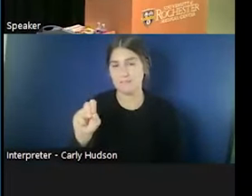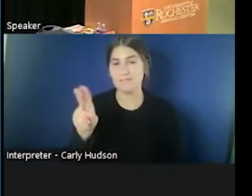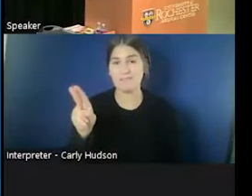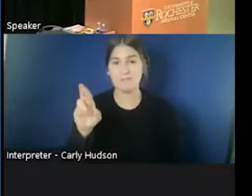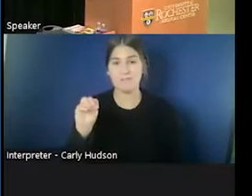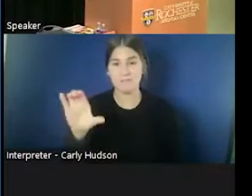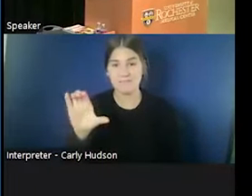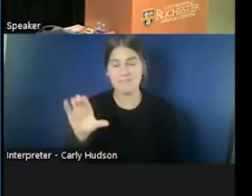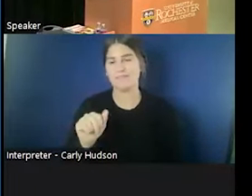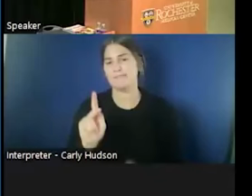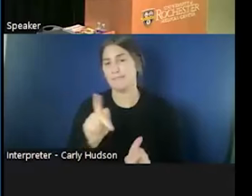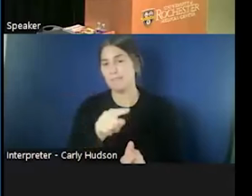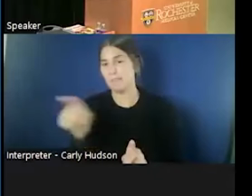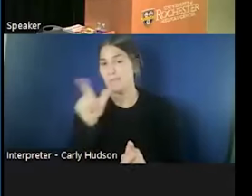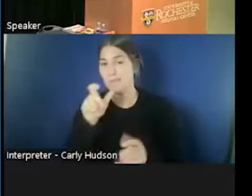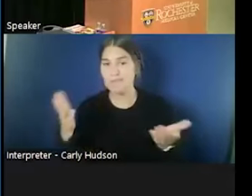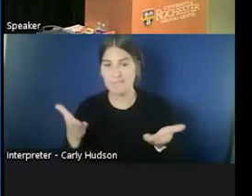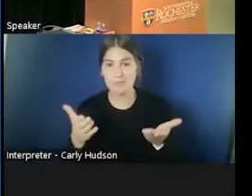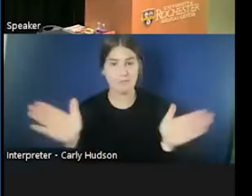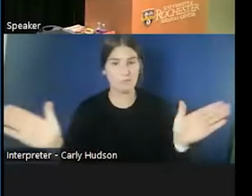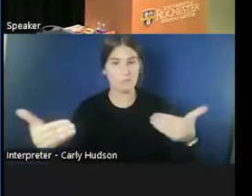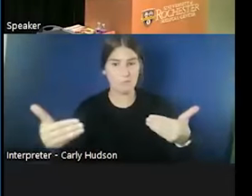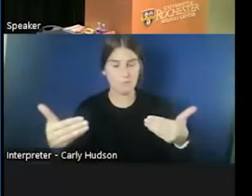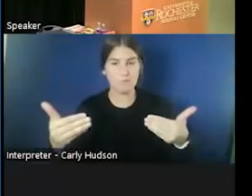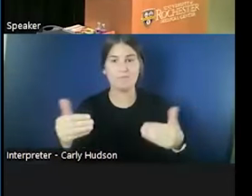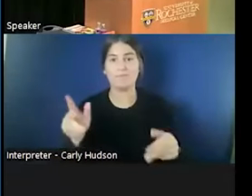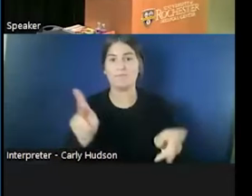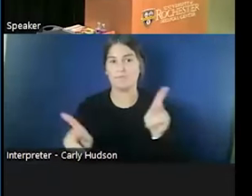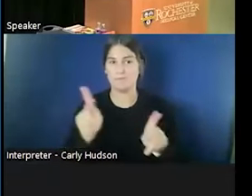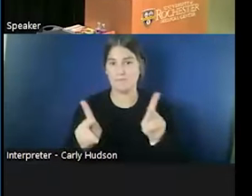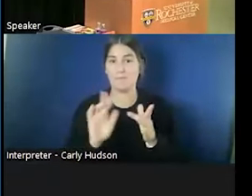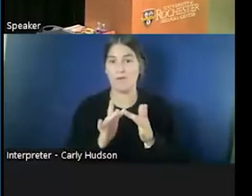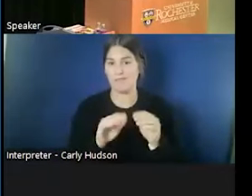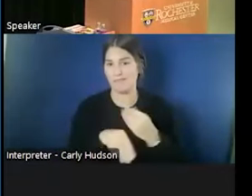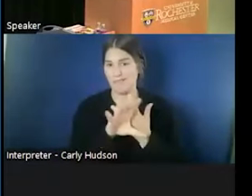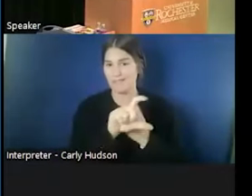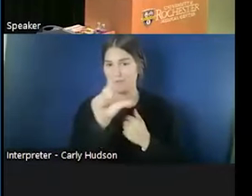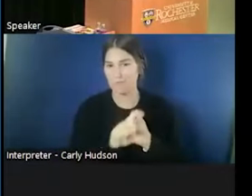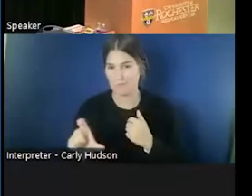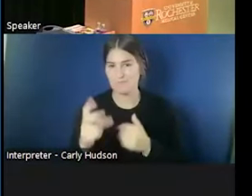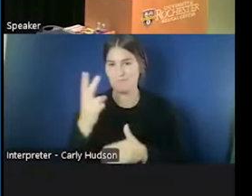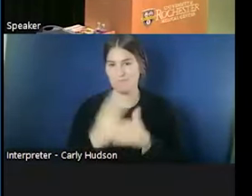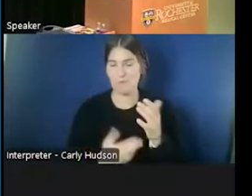all of you that are here present in the room and all of you that are on Zoom um as was mentioned